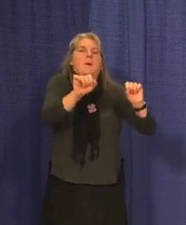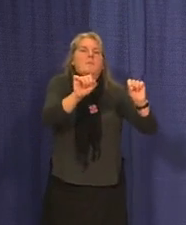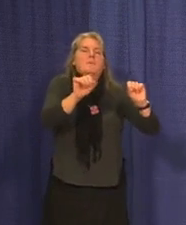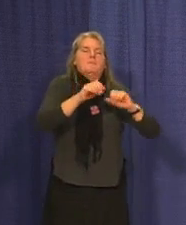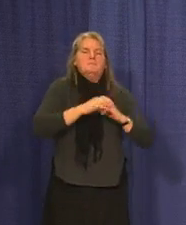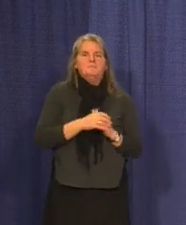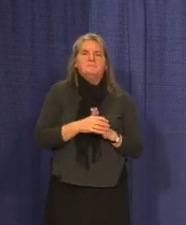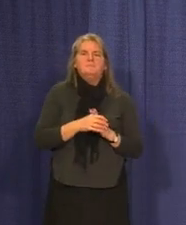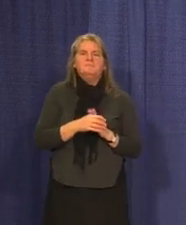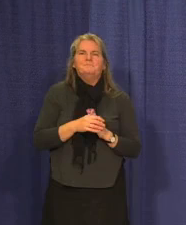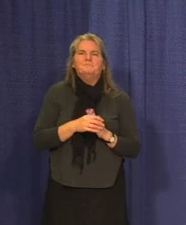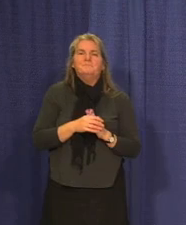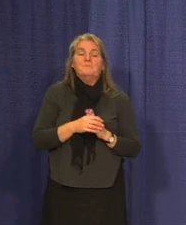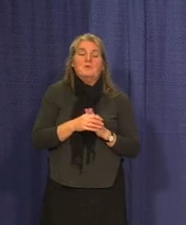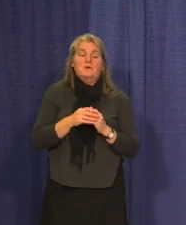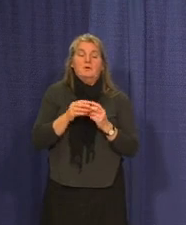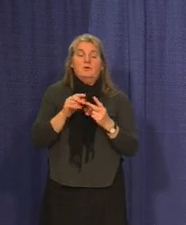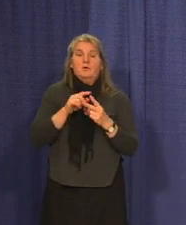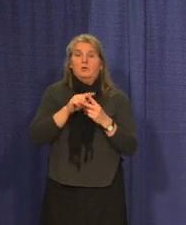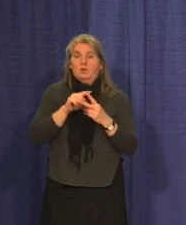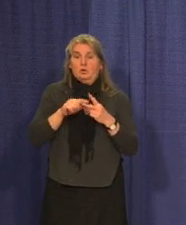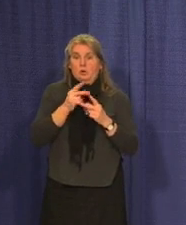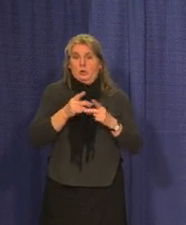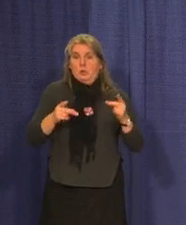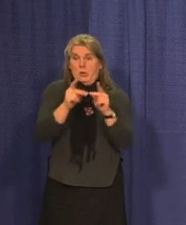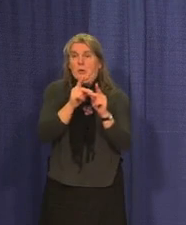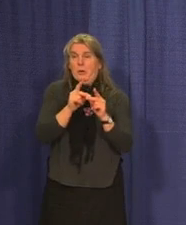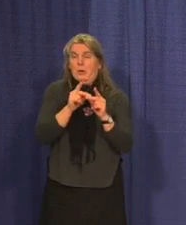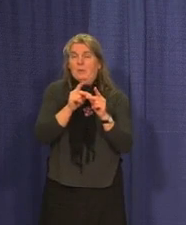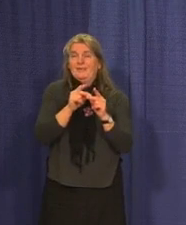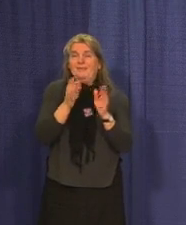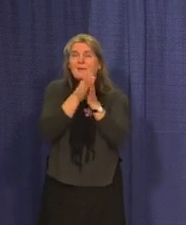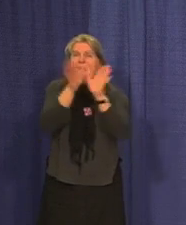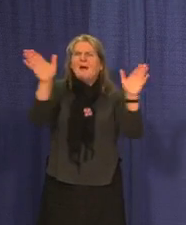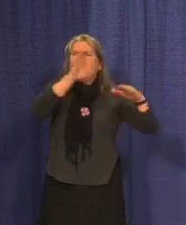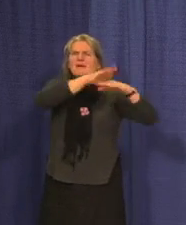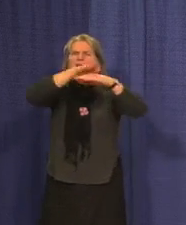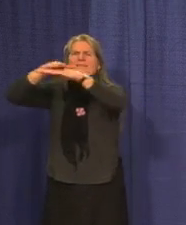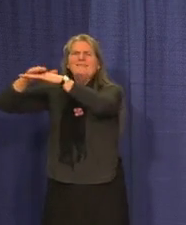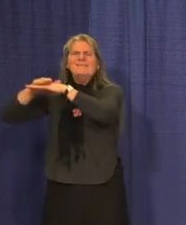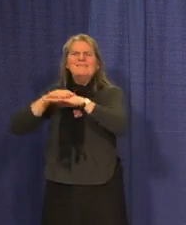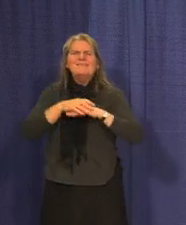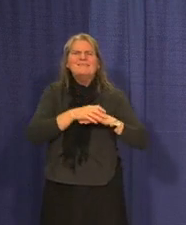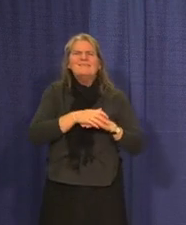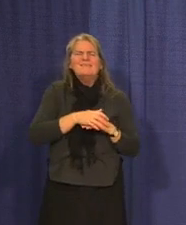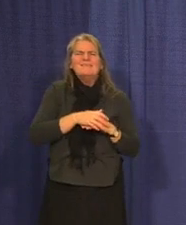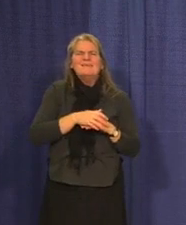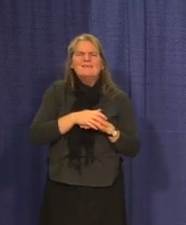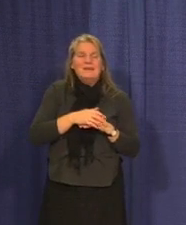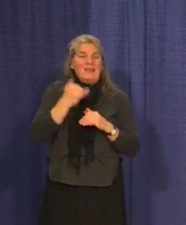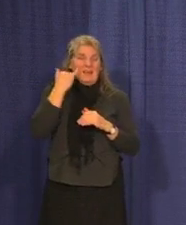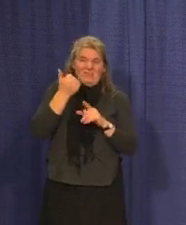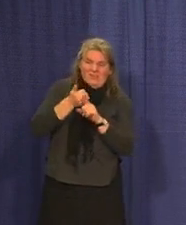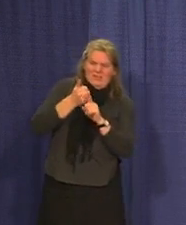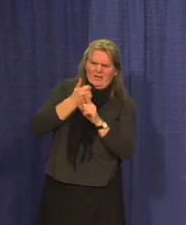associated with this case. Those at the locations described in the public notification are